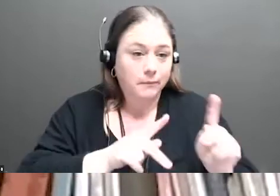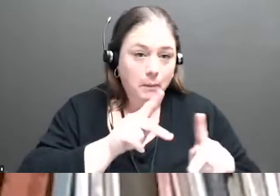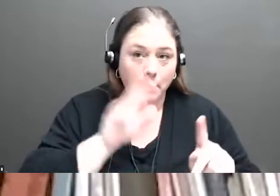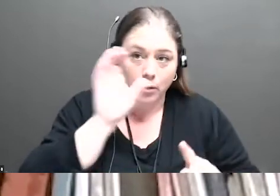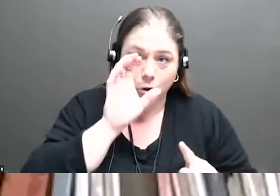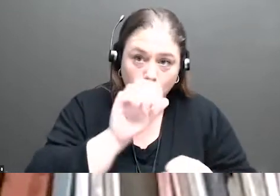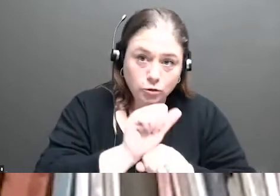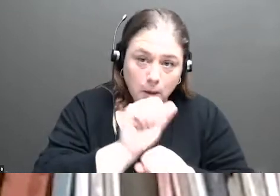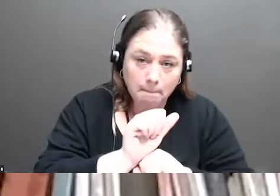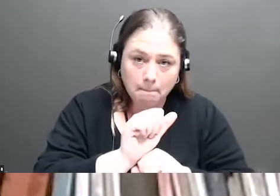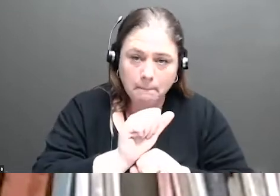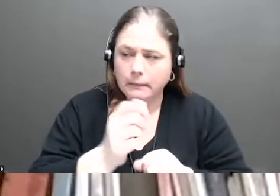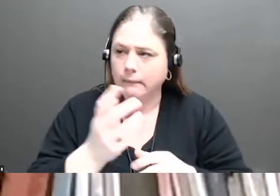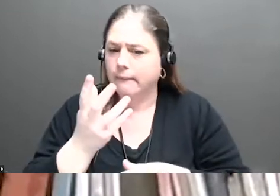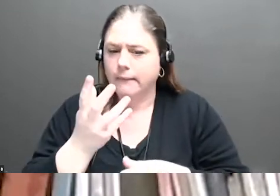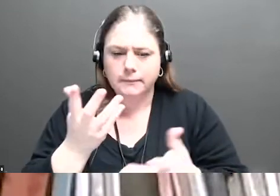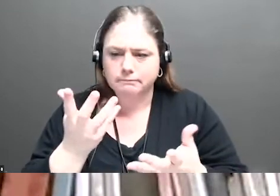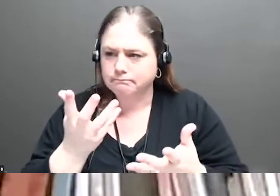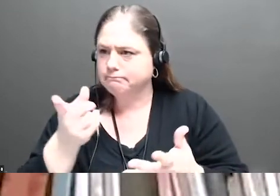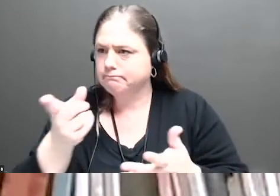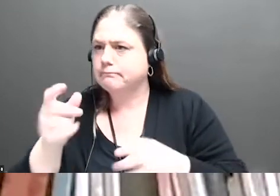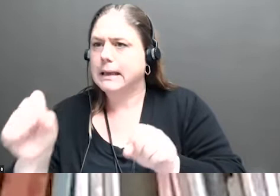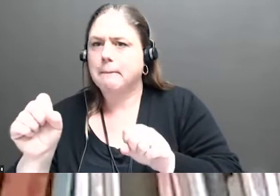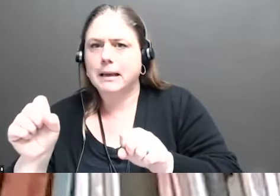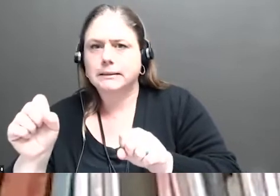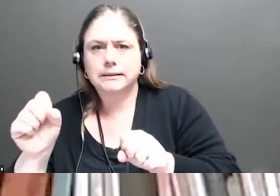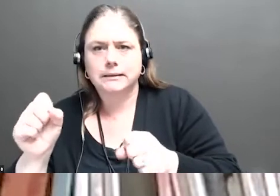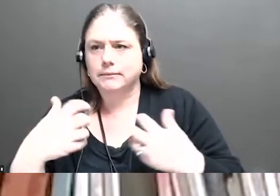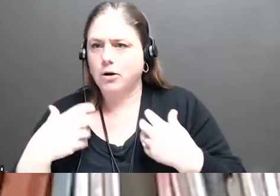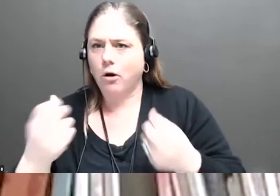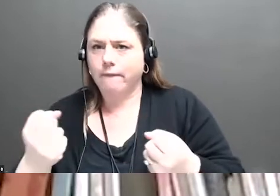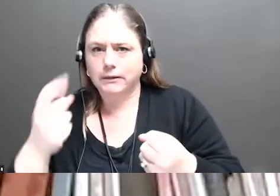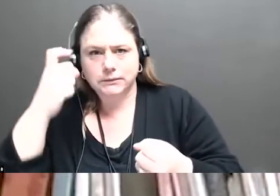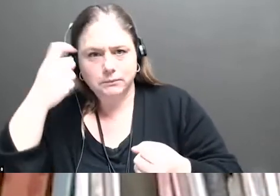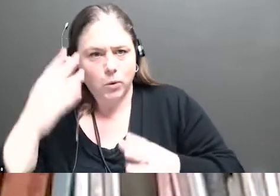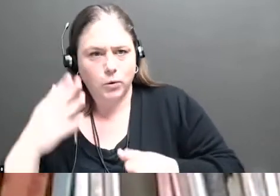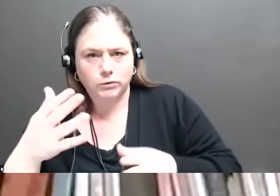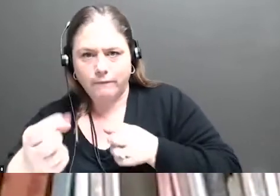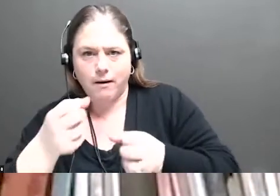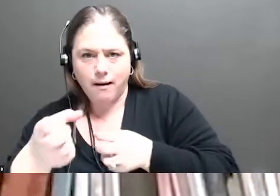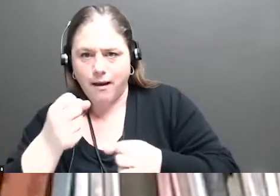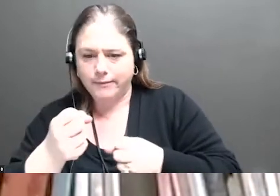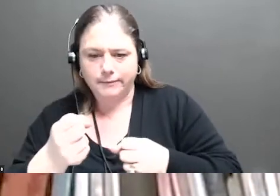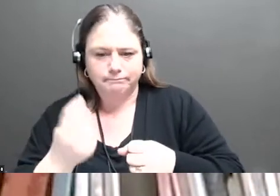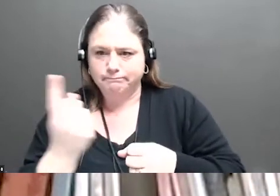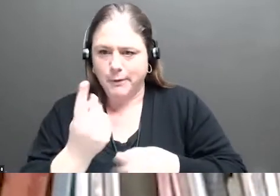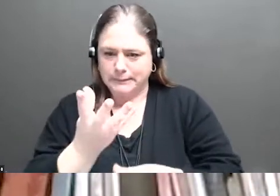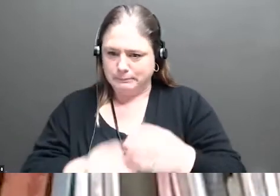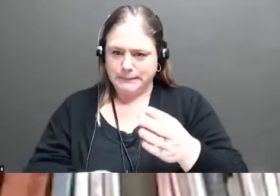with disabilities, and the capacity and confidence of employers to recruit persons with disabilities.